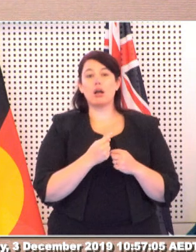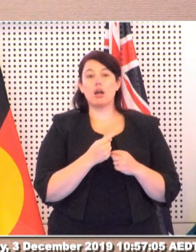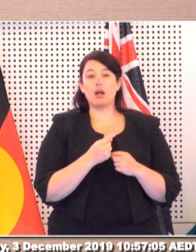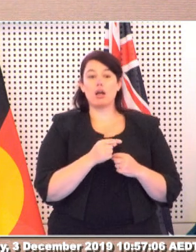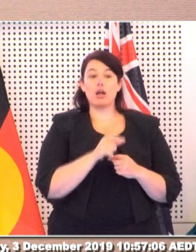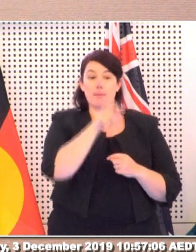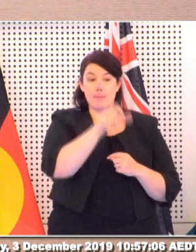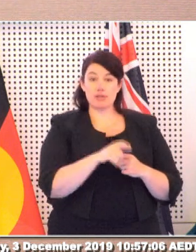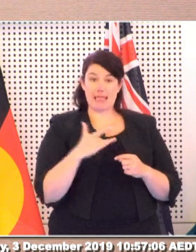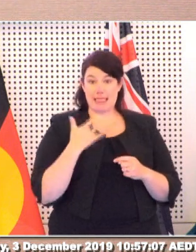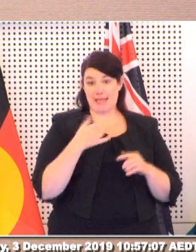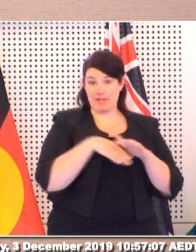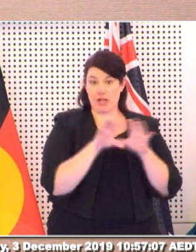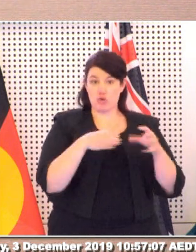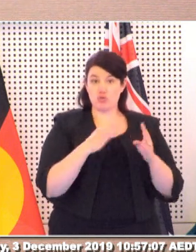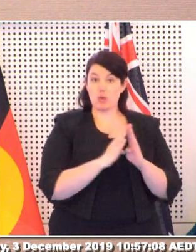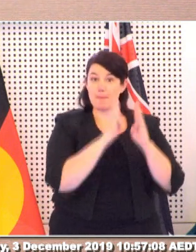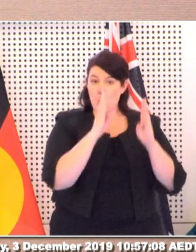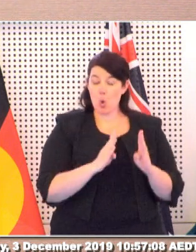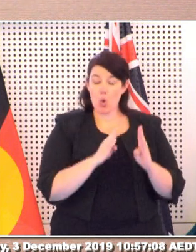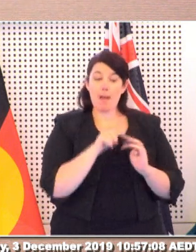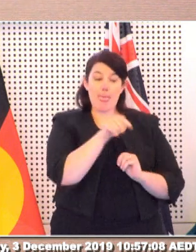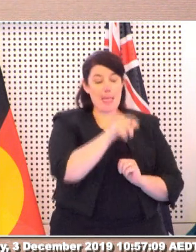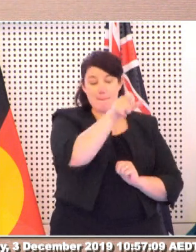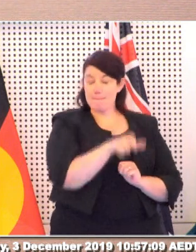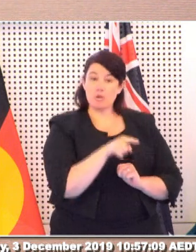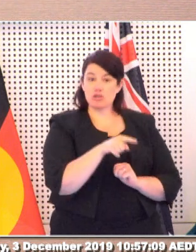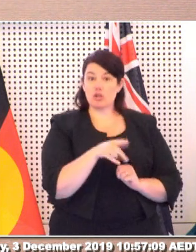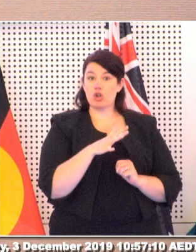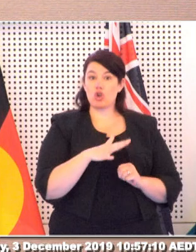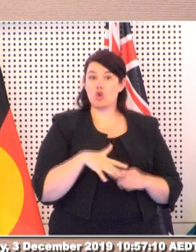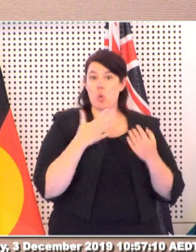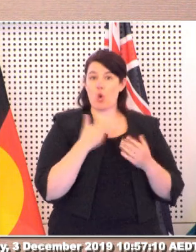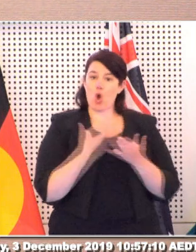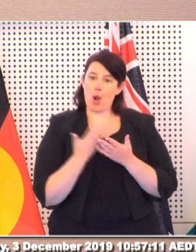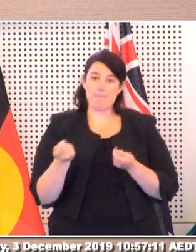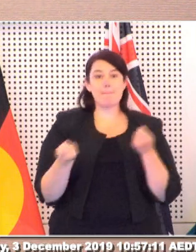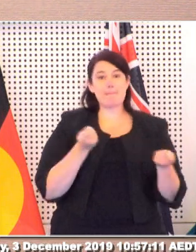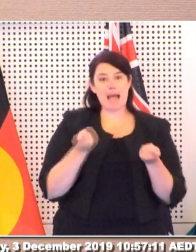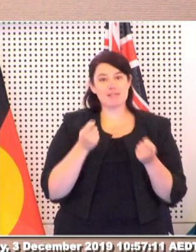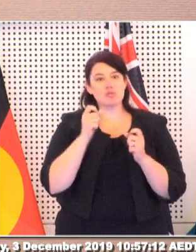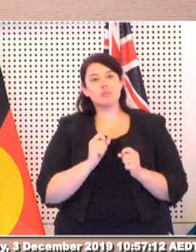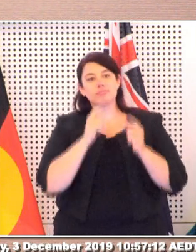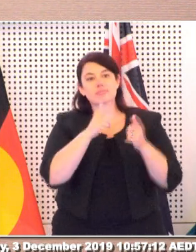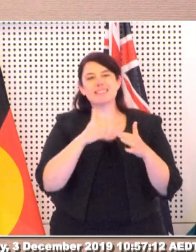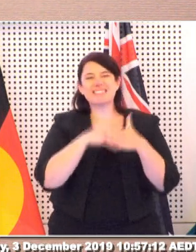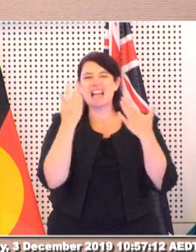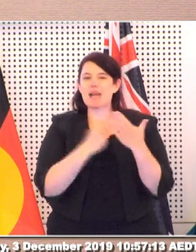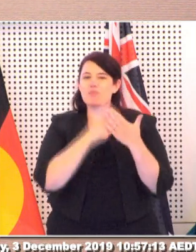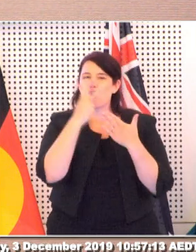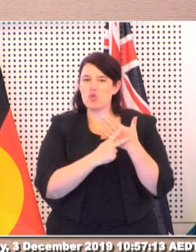group home who didn’t want to be put on a bus to be taken to the day service and was